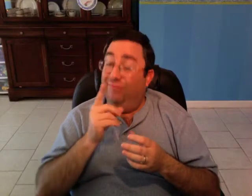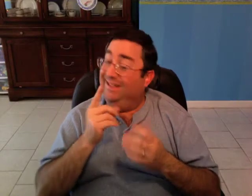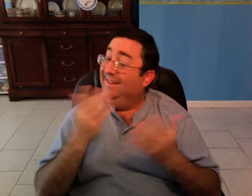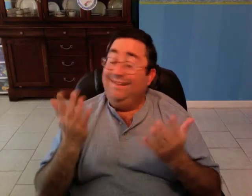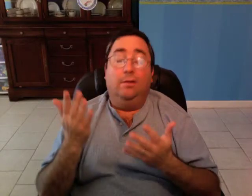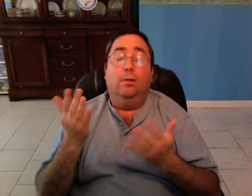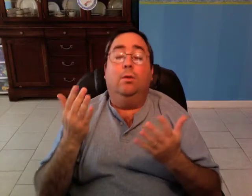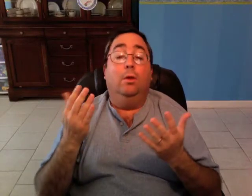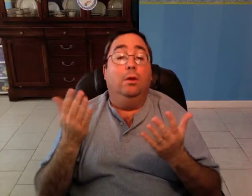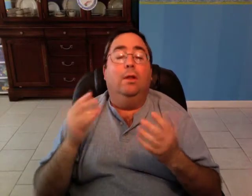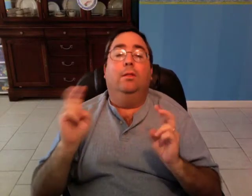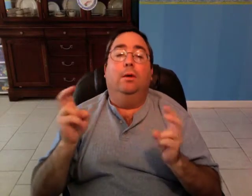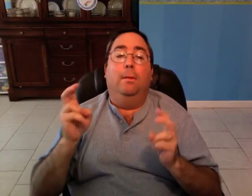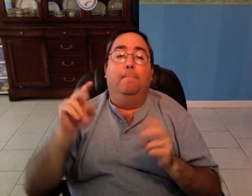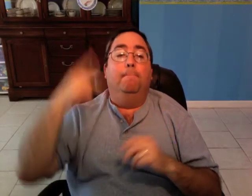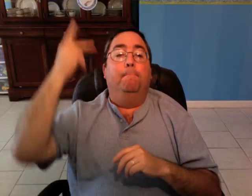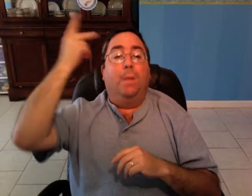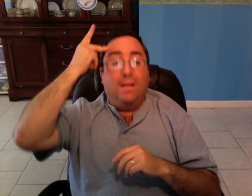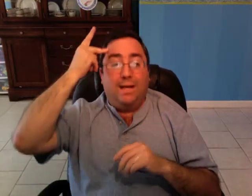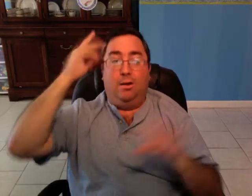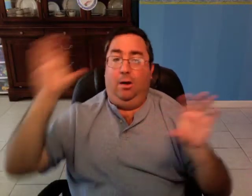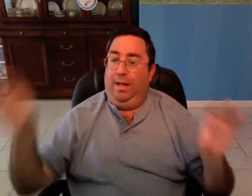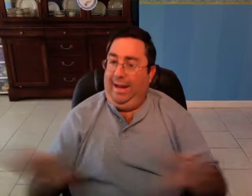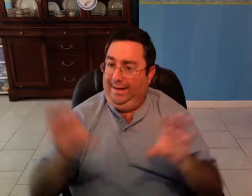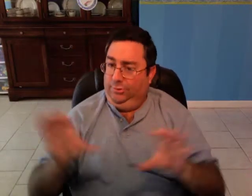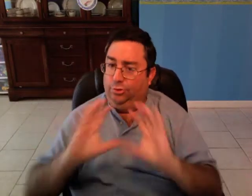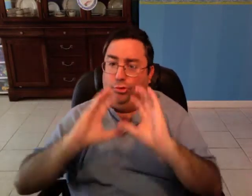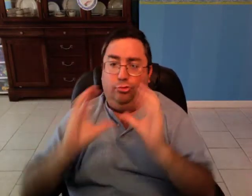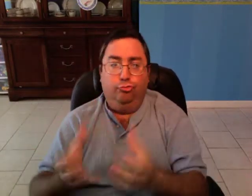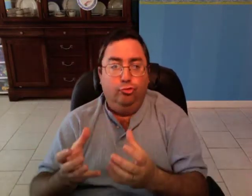He says that ethnic groups are really "political action groups"